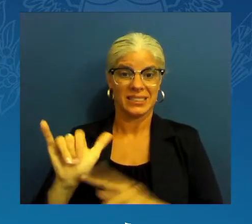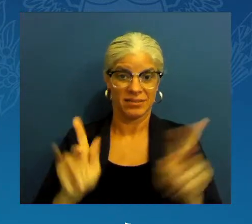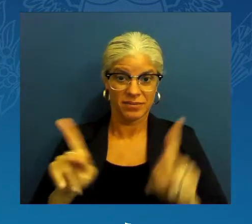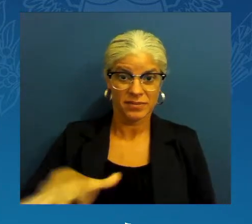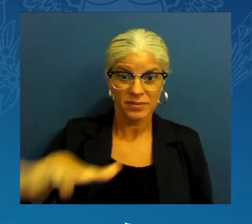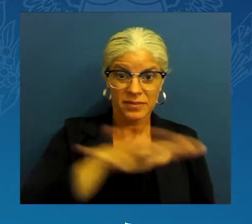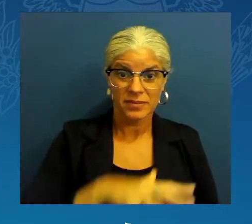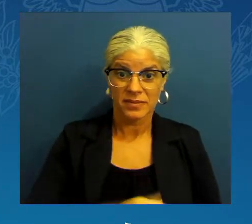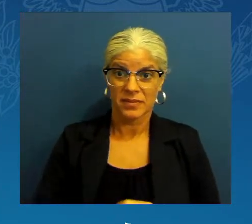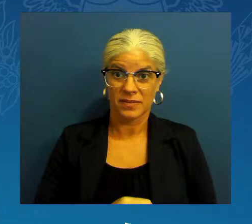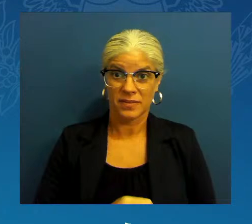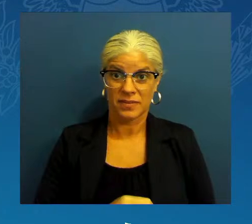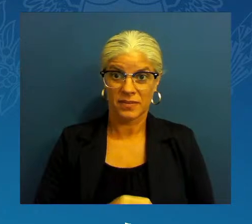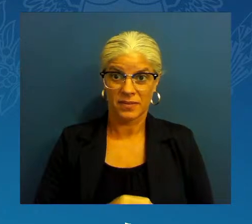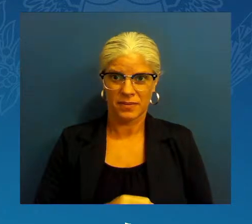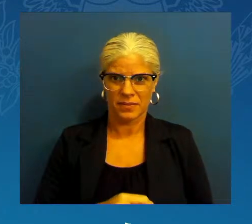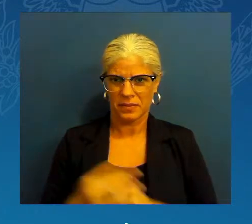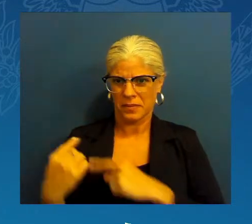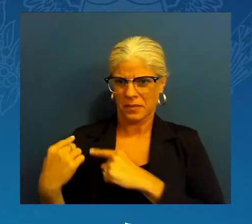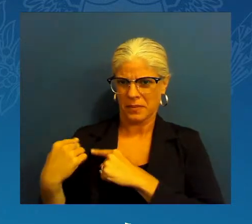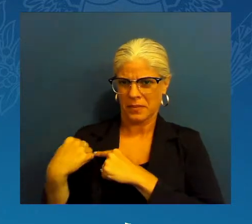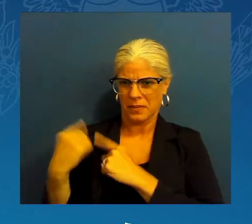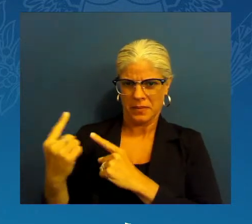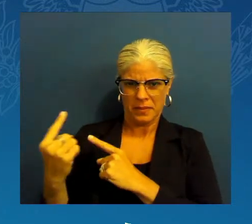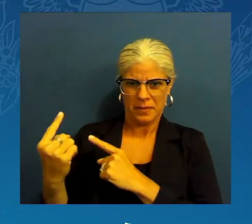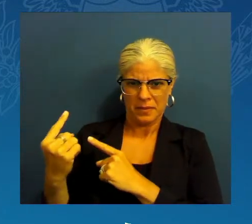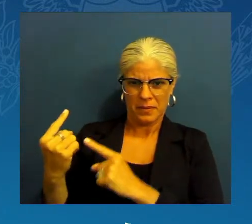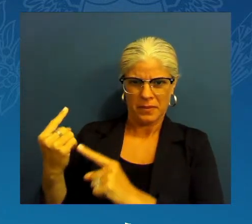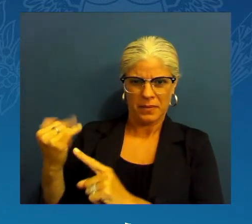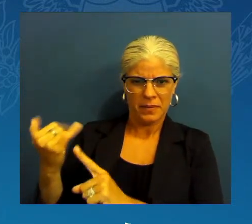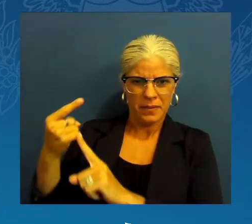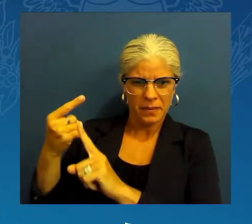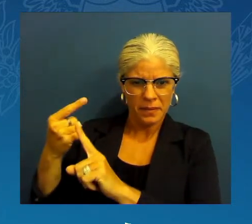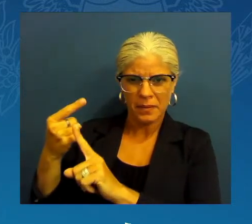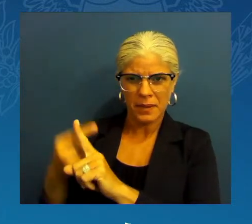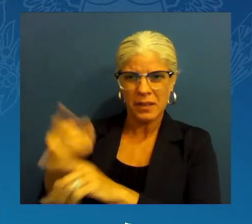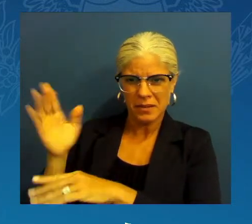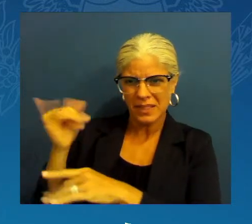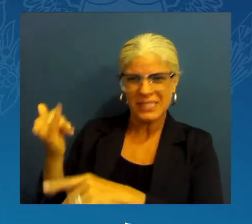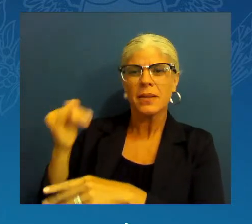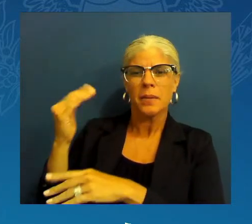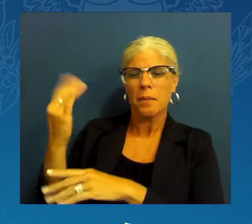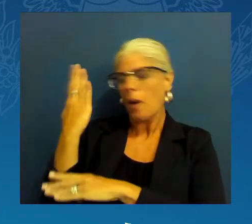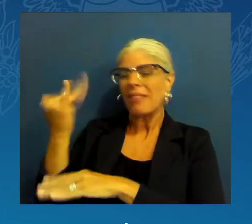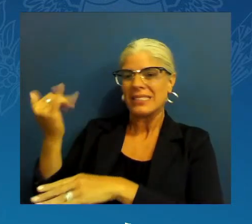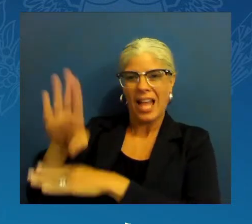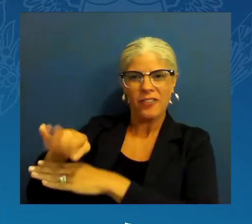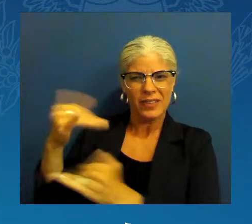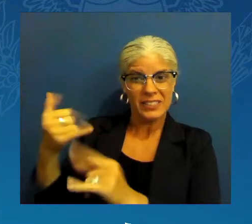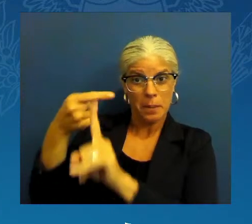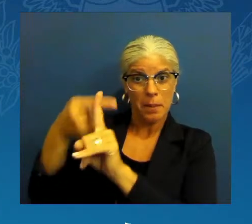for a moment pause and think about it. This month, the Supreme Court basically just told